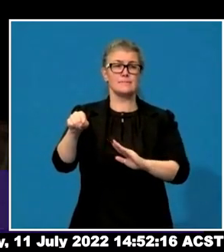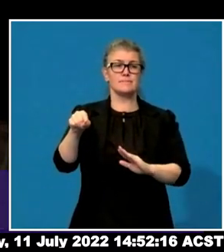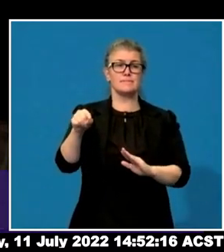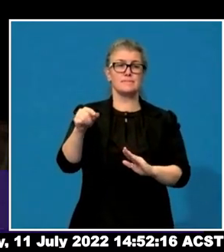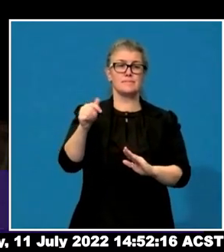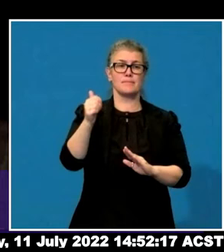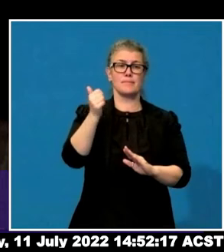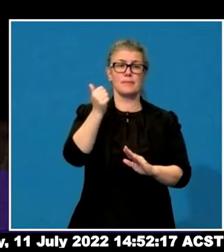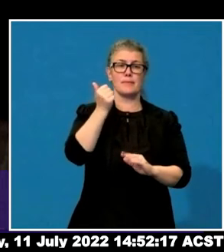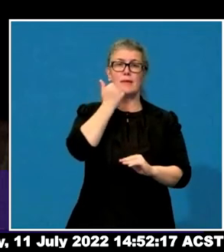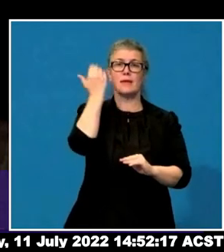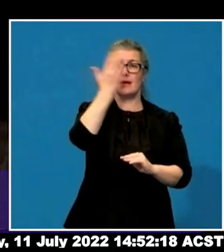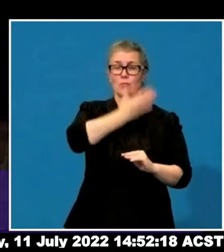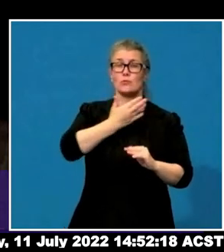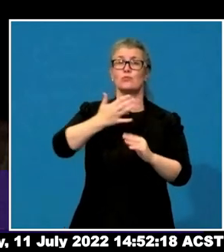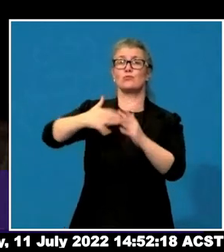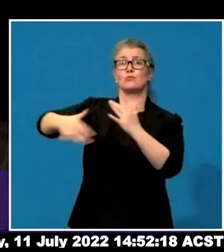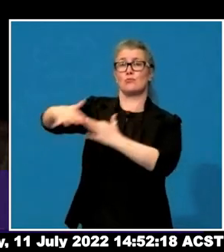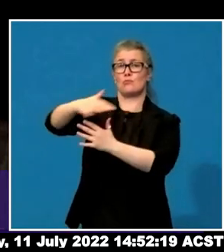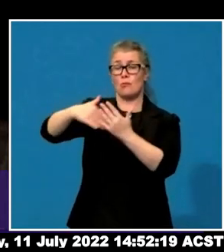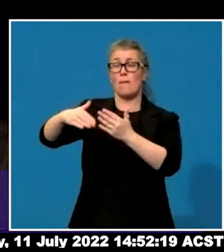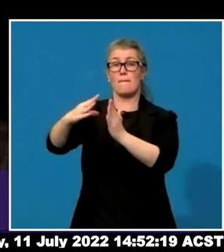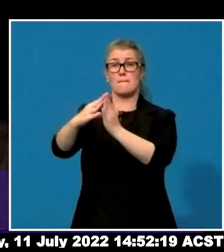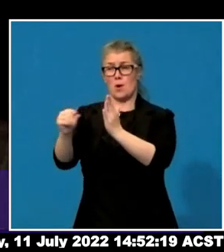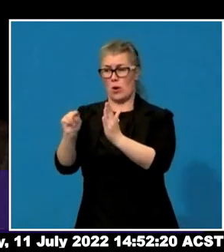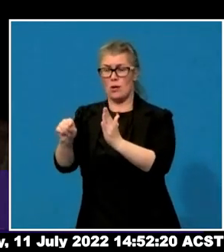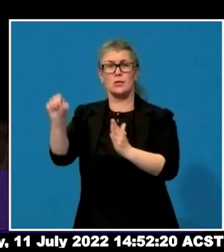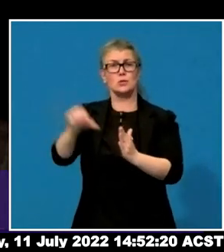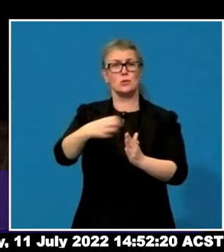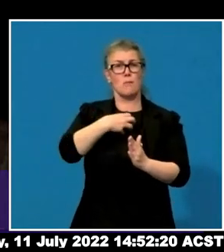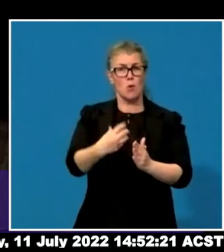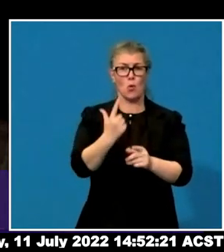control, but they should talk to people about that and see what they would prefer."